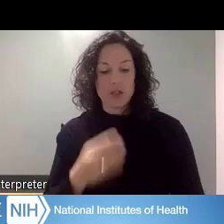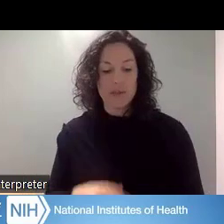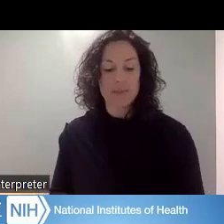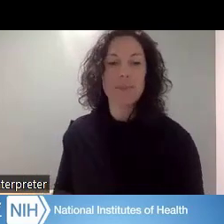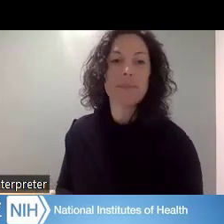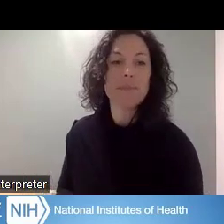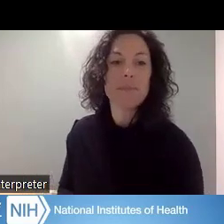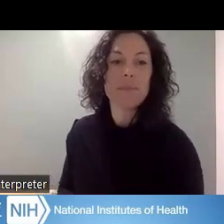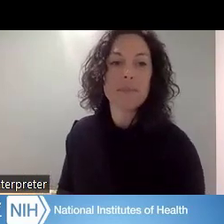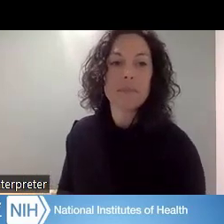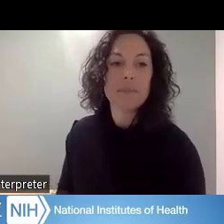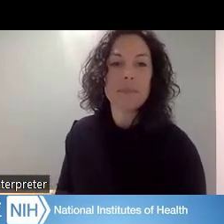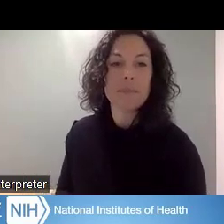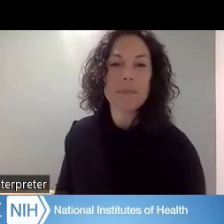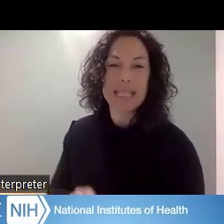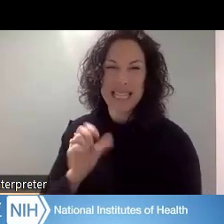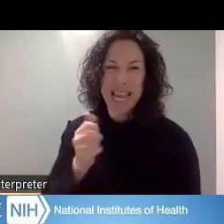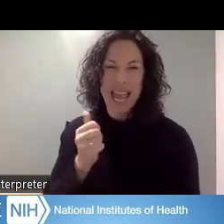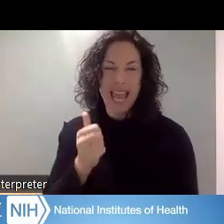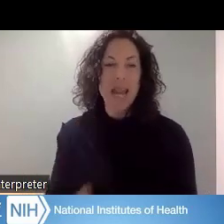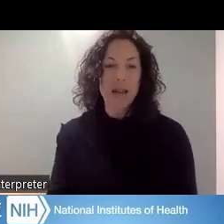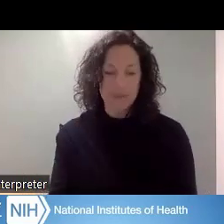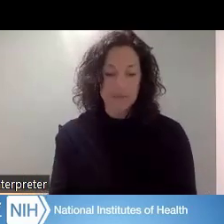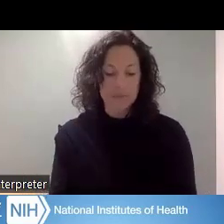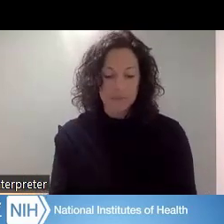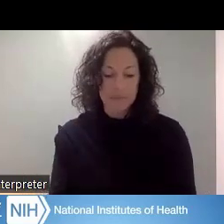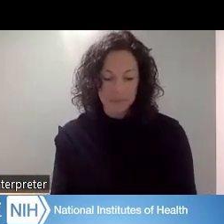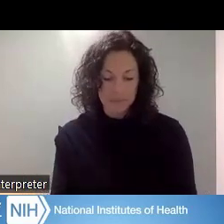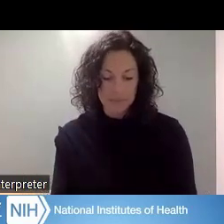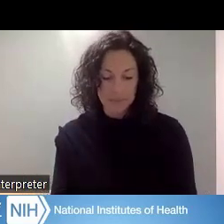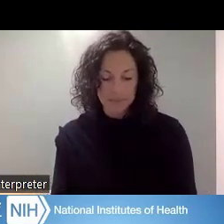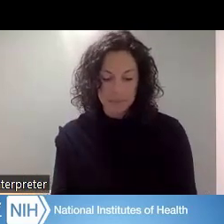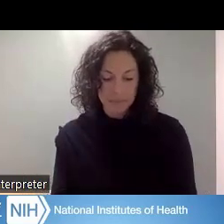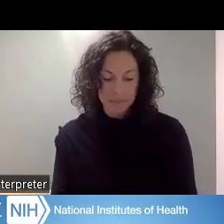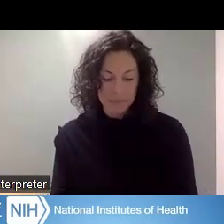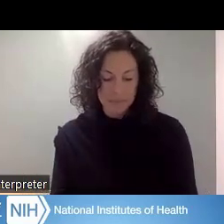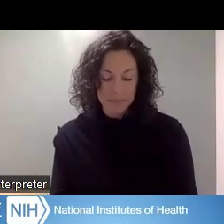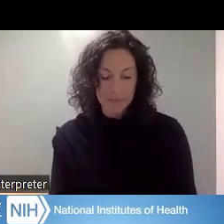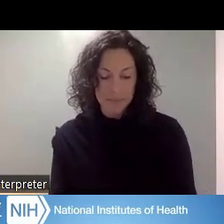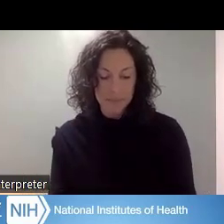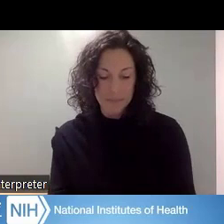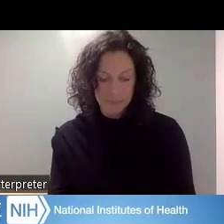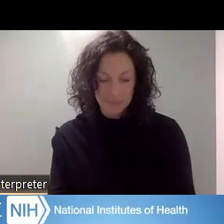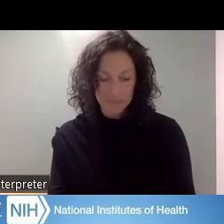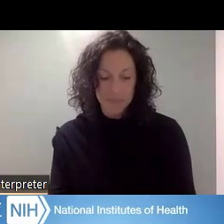that starts in section 10, transactions and so field 10a, cash receipts.